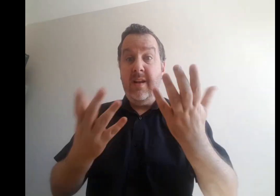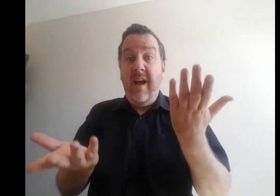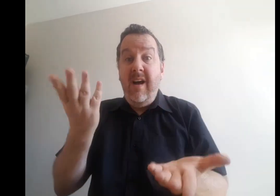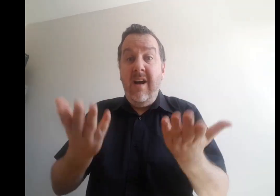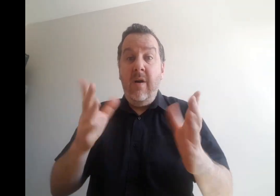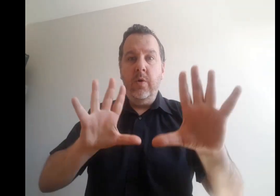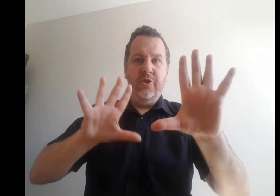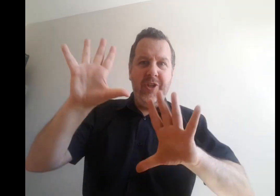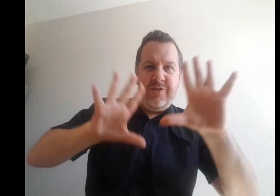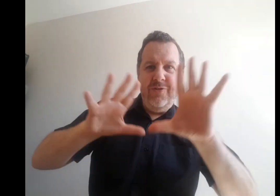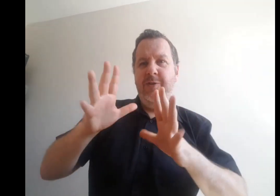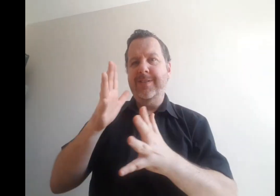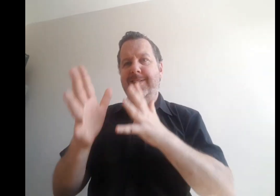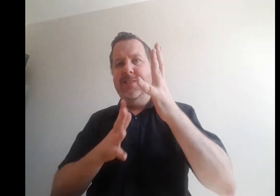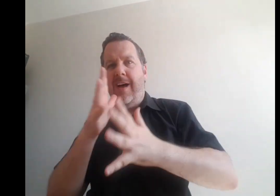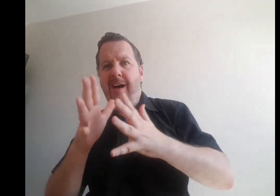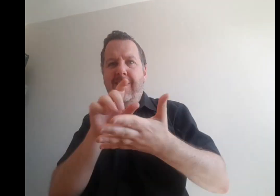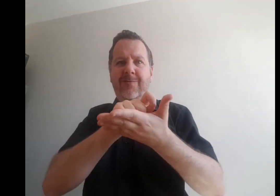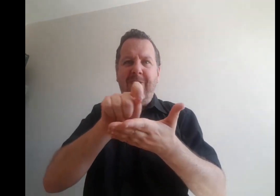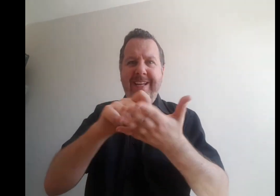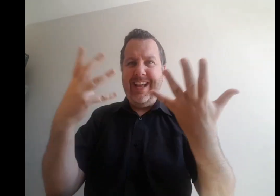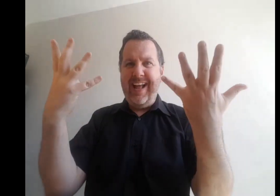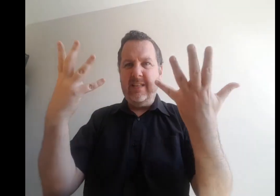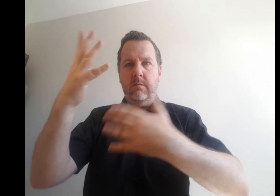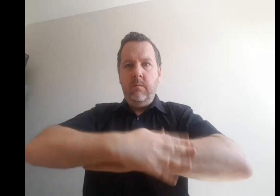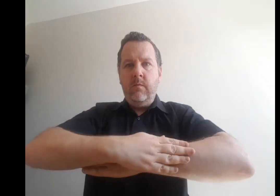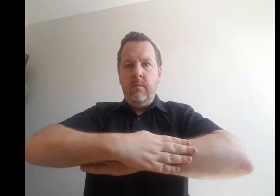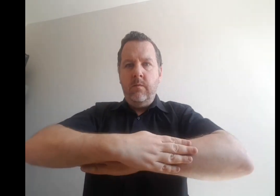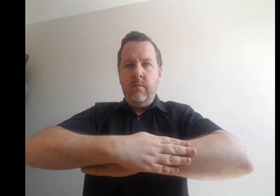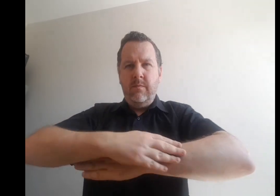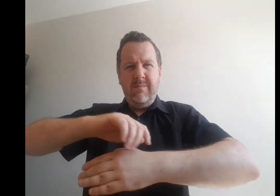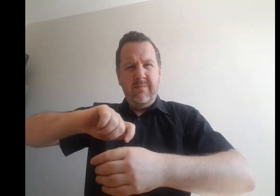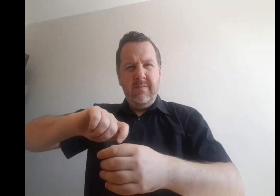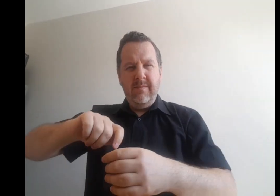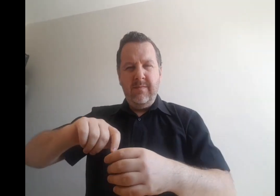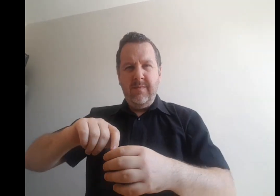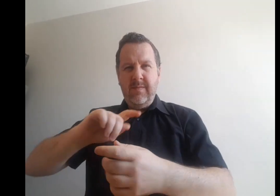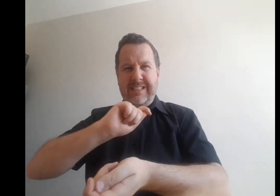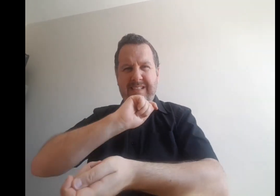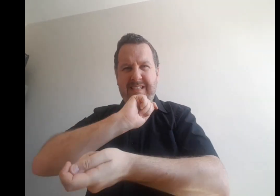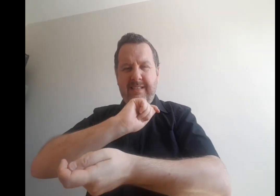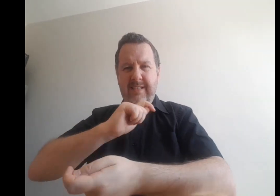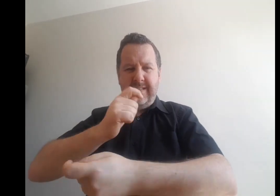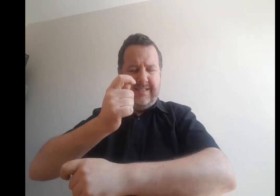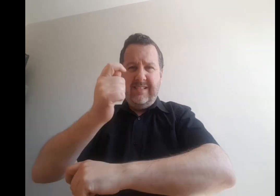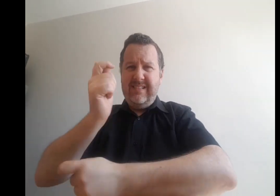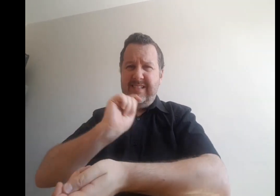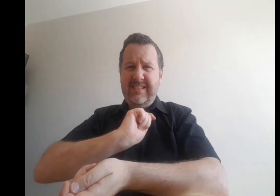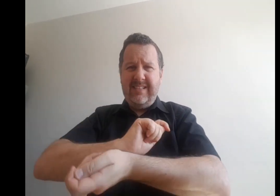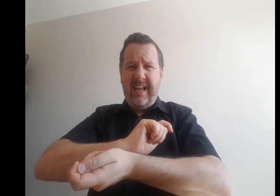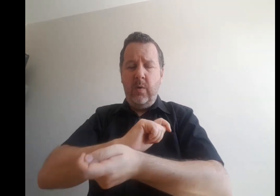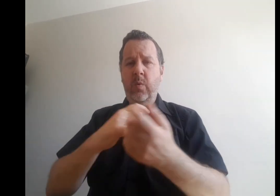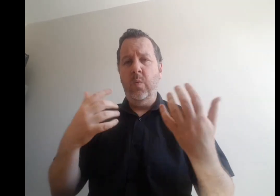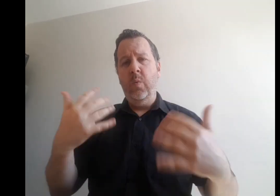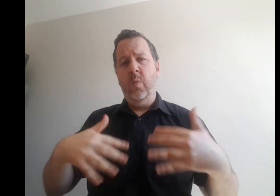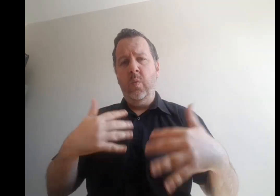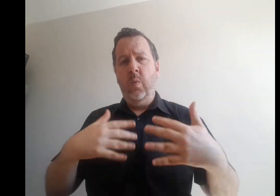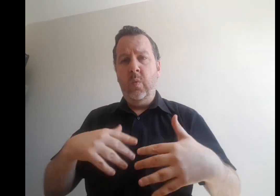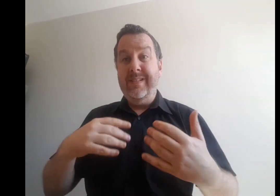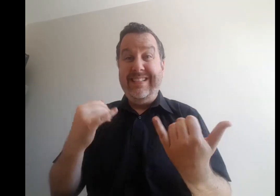through gesture or sign language or writing. So, securing their hands in that way is -